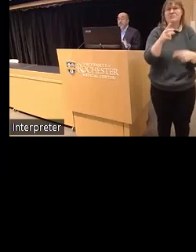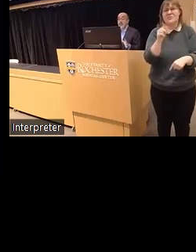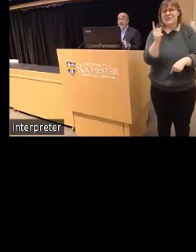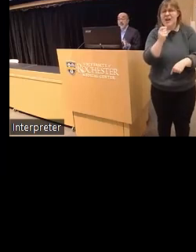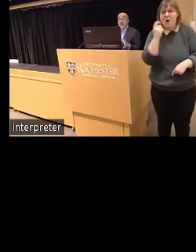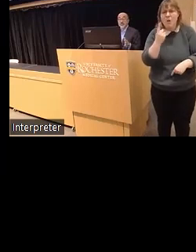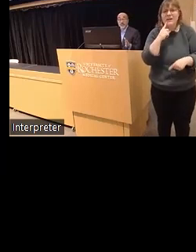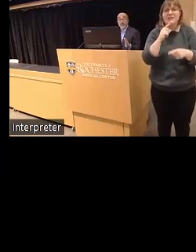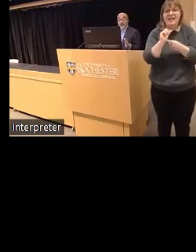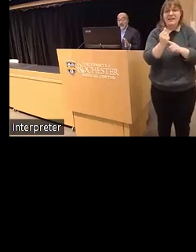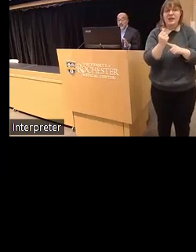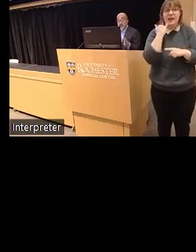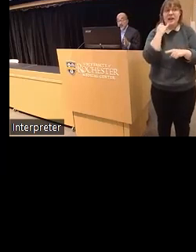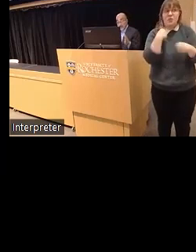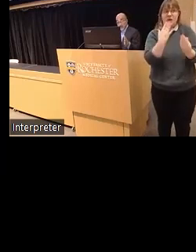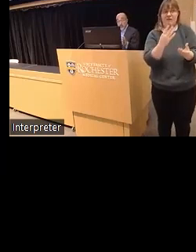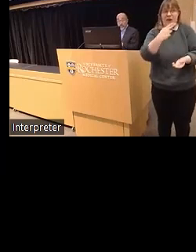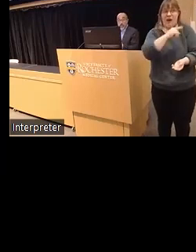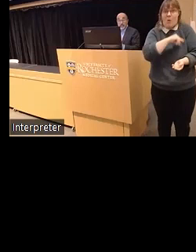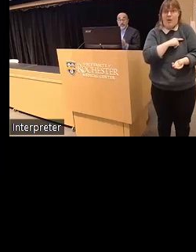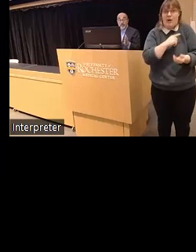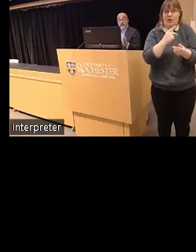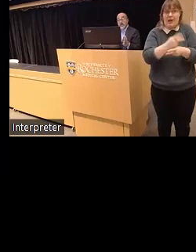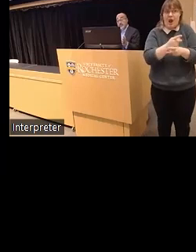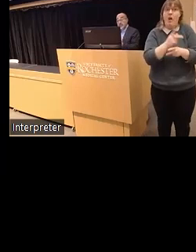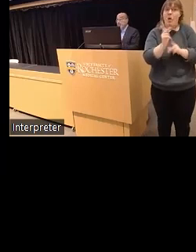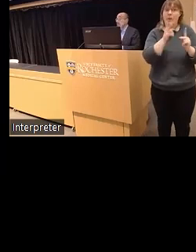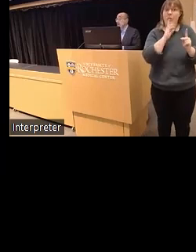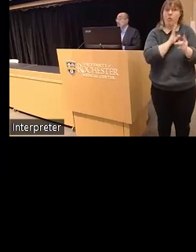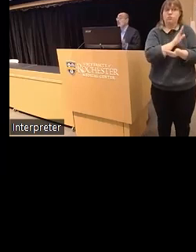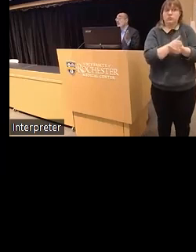care that's good for everybody you are going to attract people that are fairly early on who have